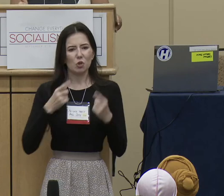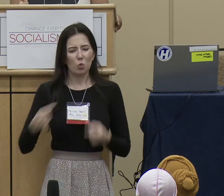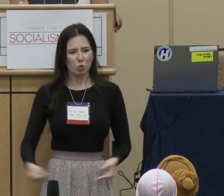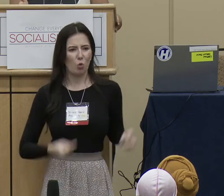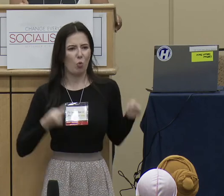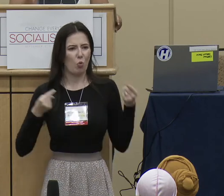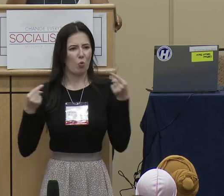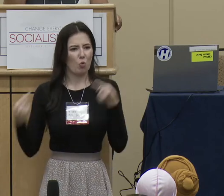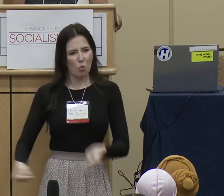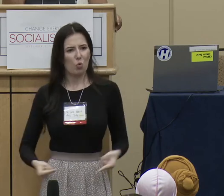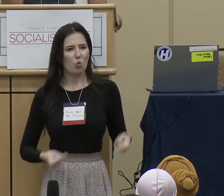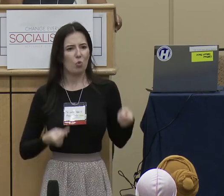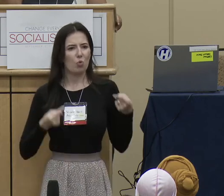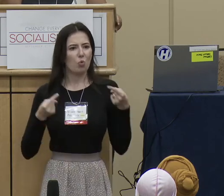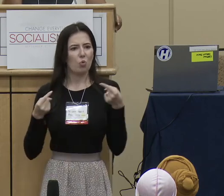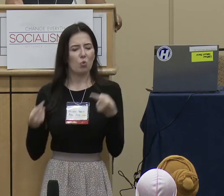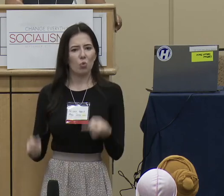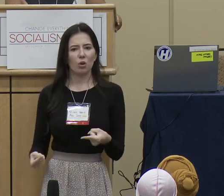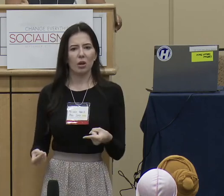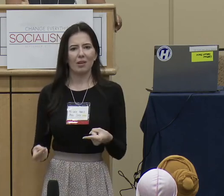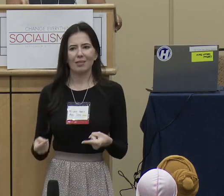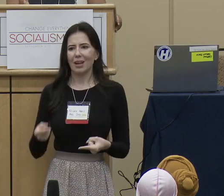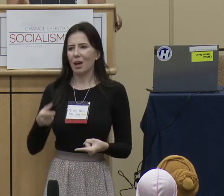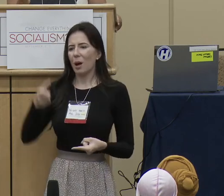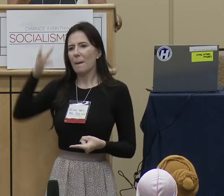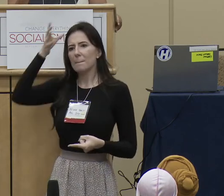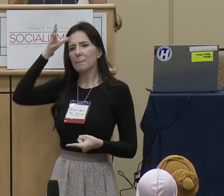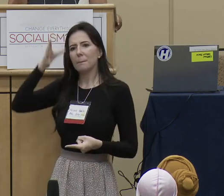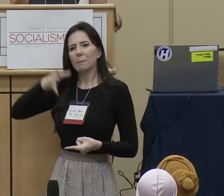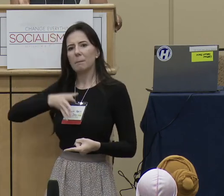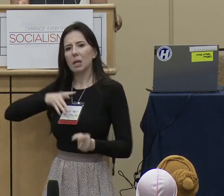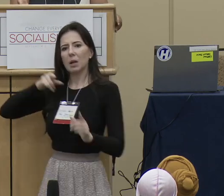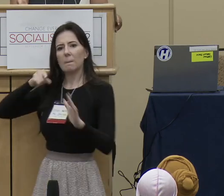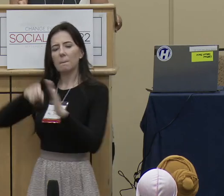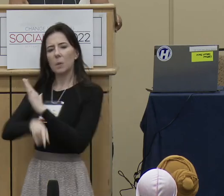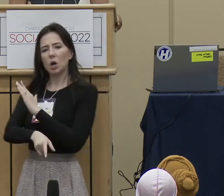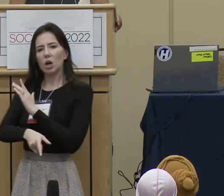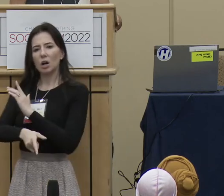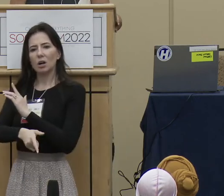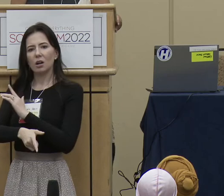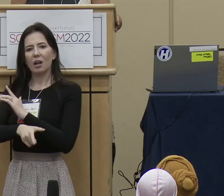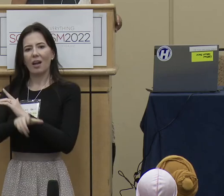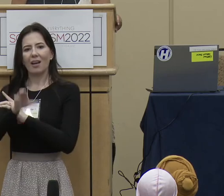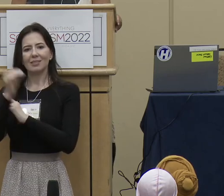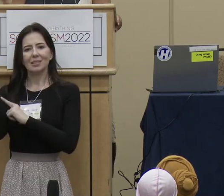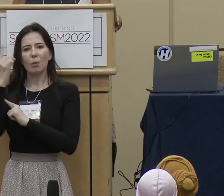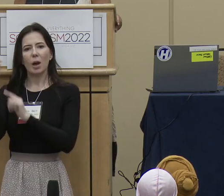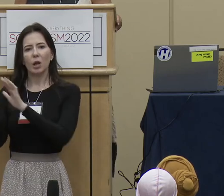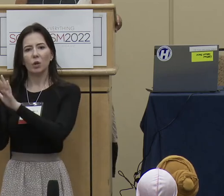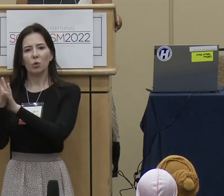This visual trauma in front of them, this visual torture in front of them. Man being murdered, you know, while it's